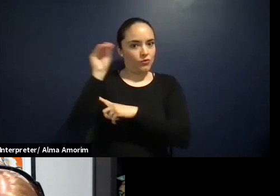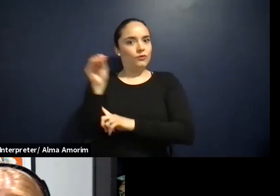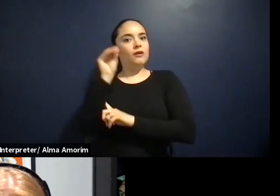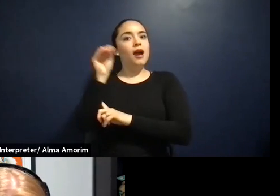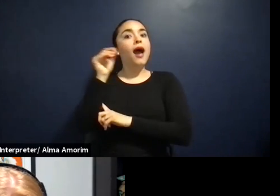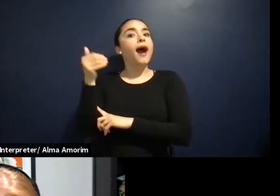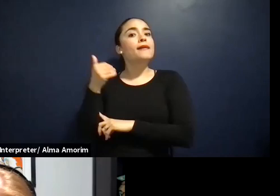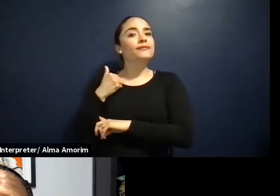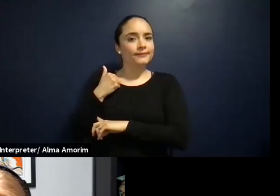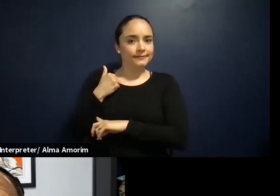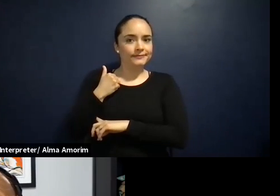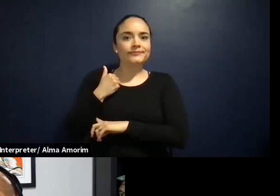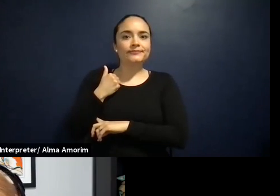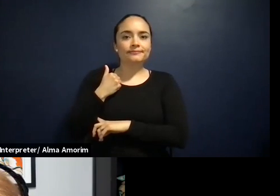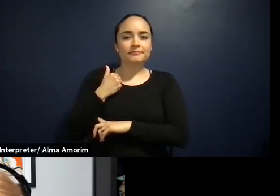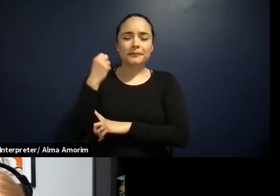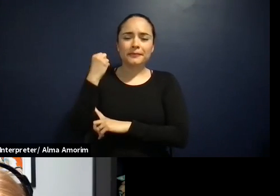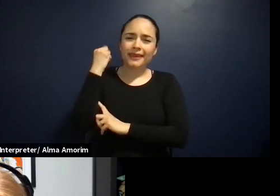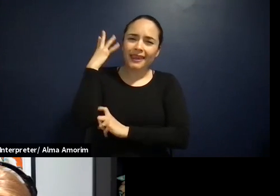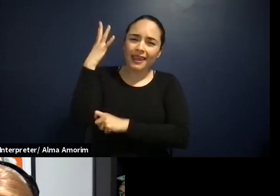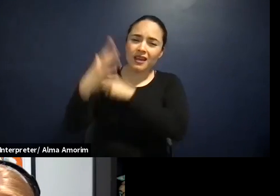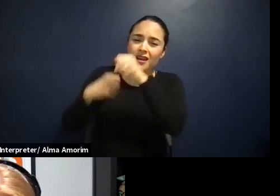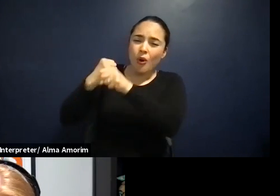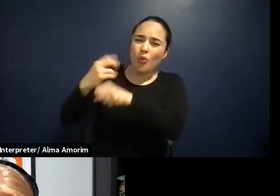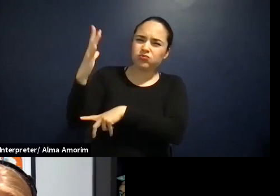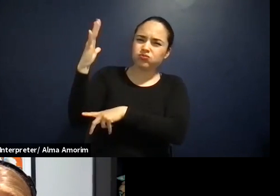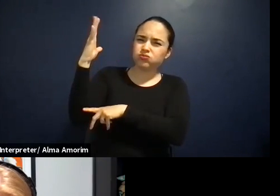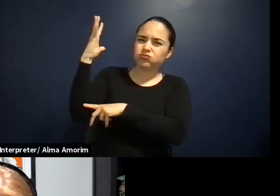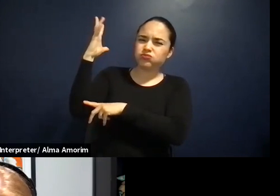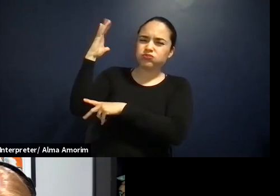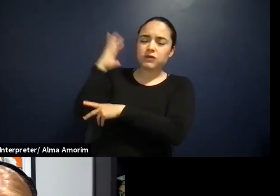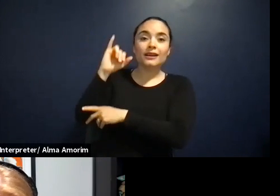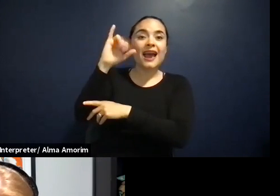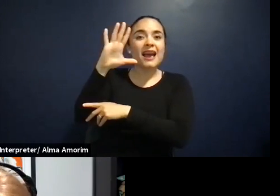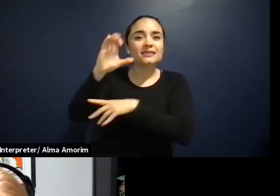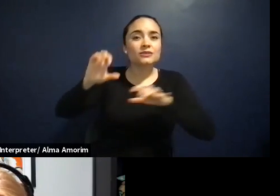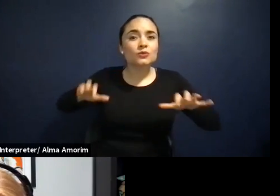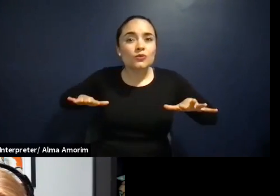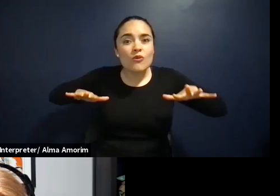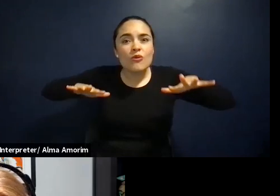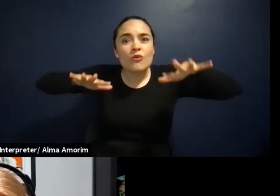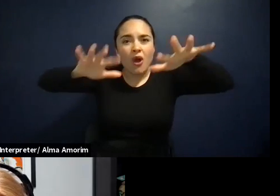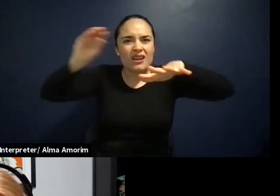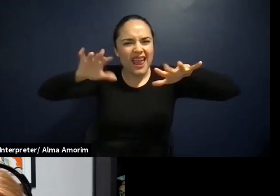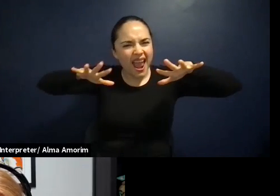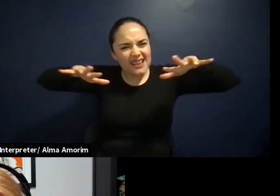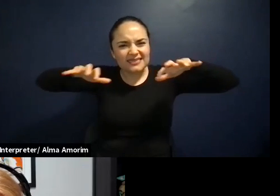covered Ontario at one point, and all that, those ice blocks, ripped up our bedrock, and then as the